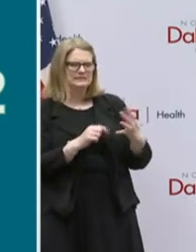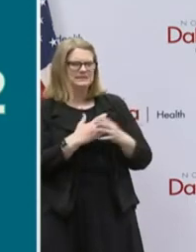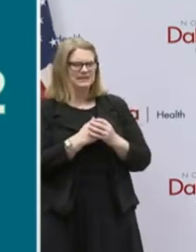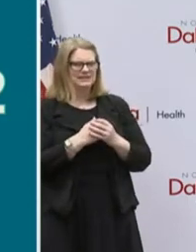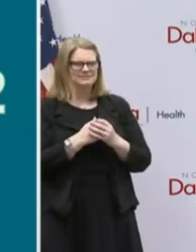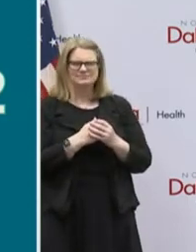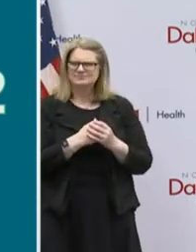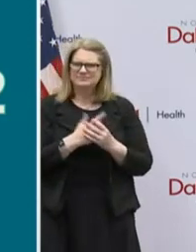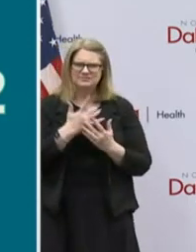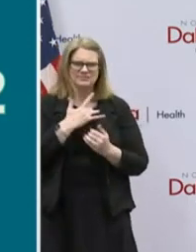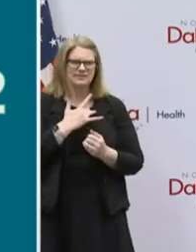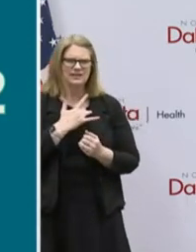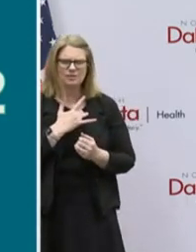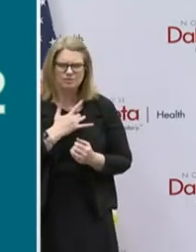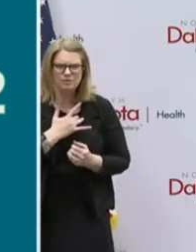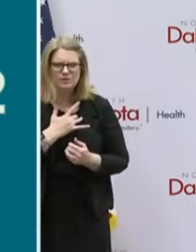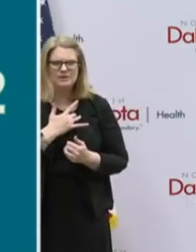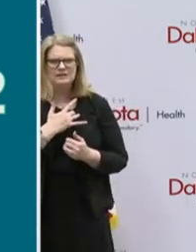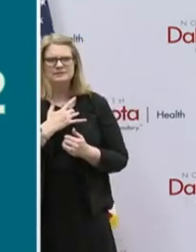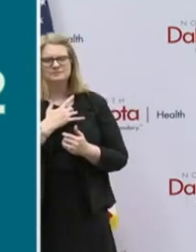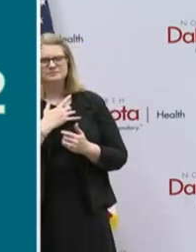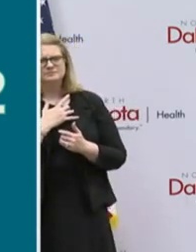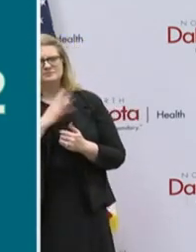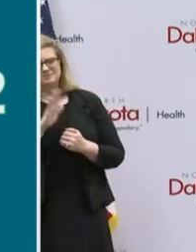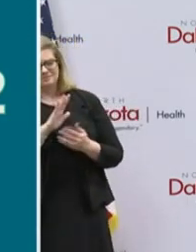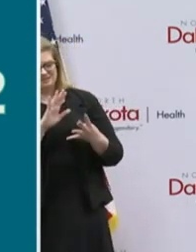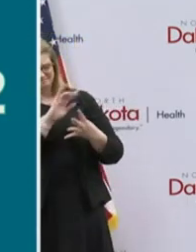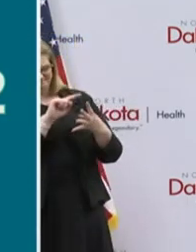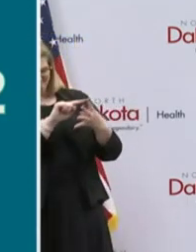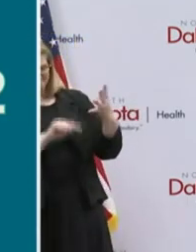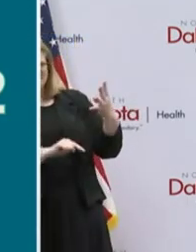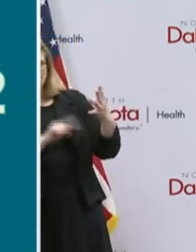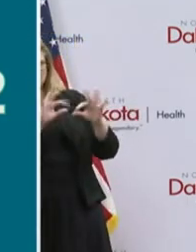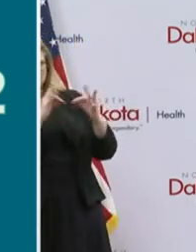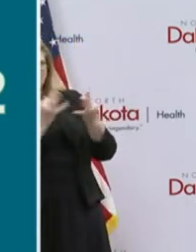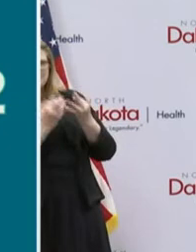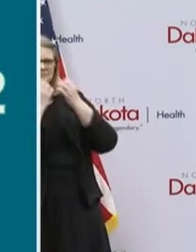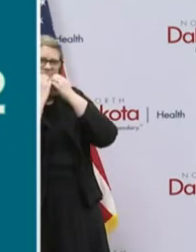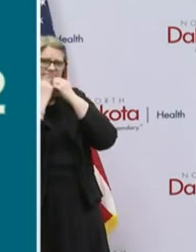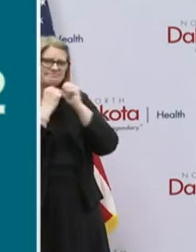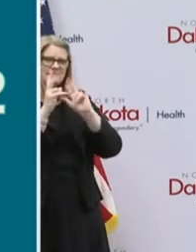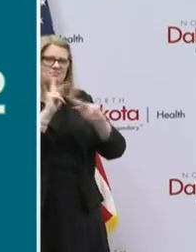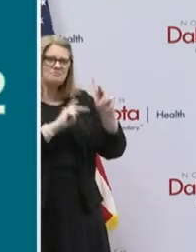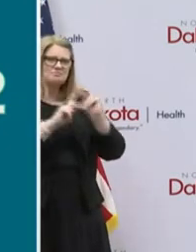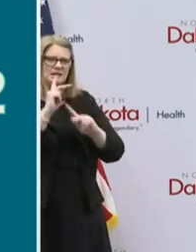HAD UNDERLYING HEALTH CONDITIONS, AND AGAIN, AS ALWAYS, OUR HEARTS GO OUT TO